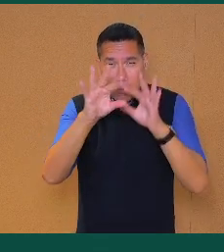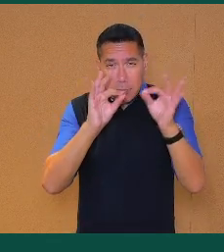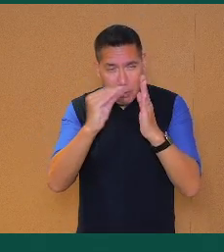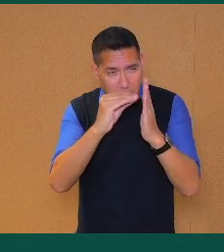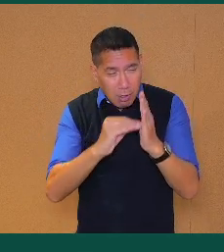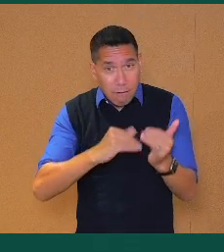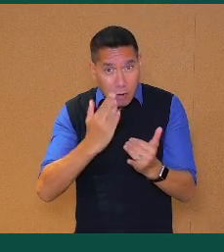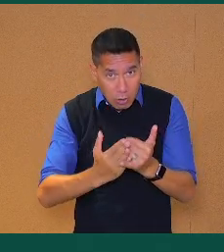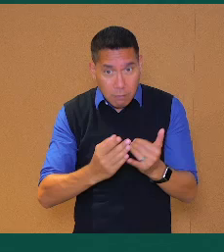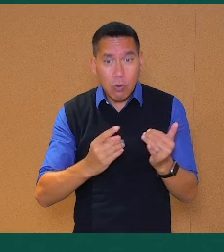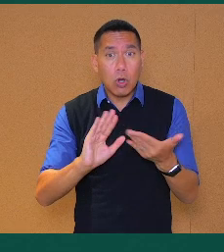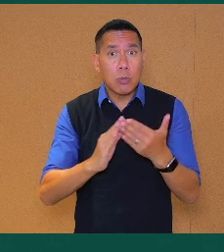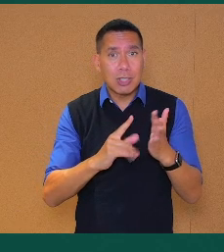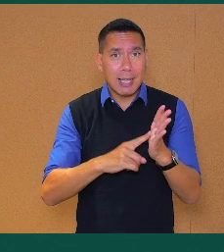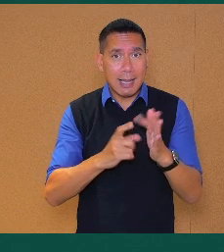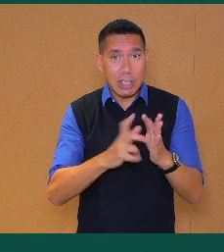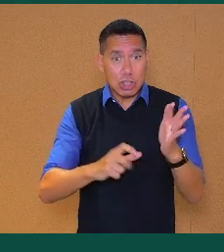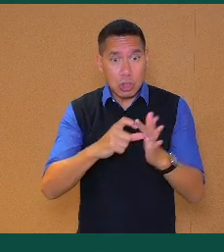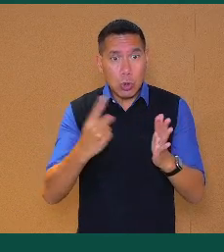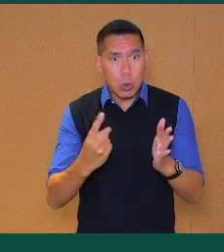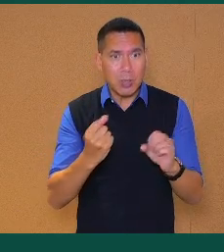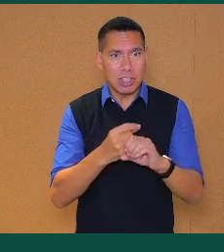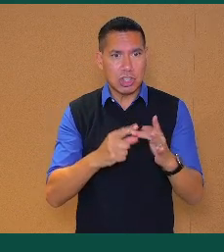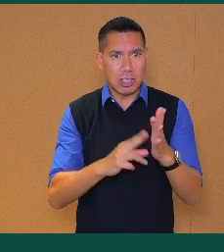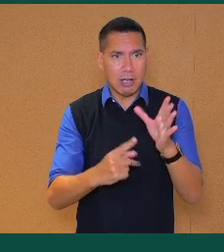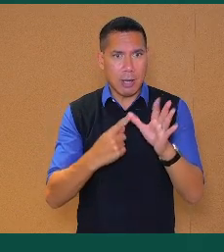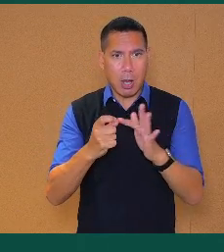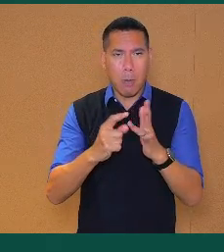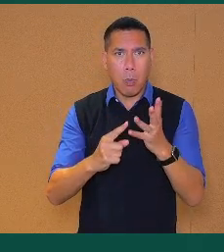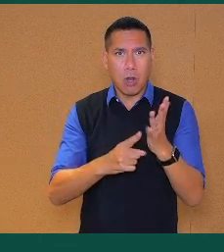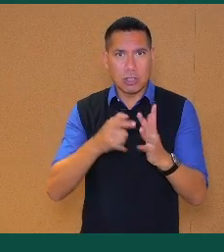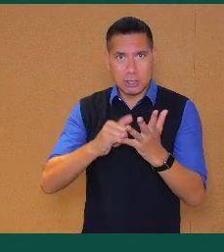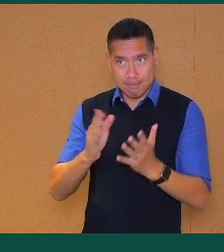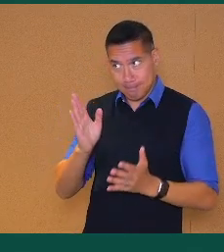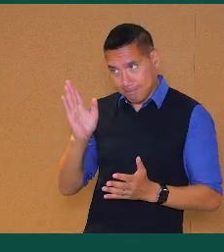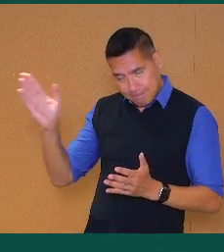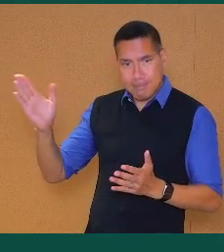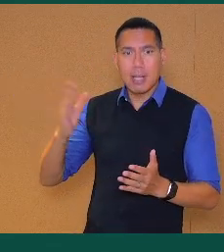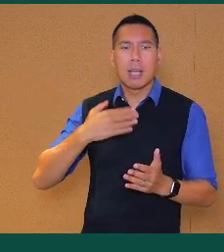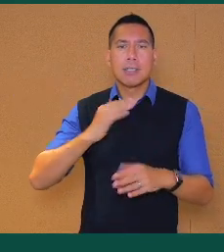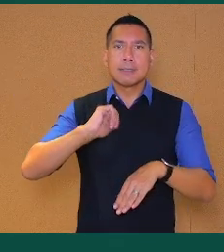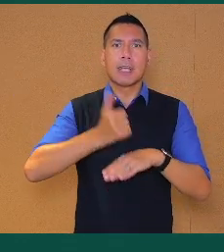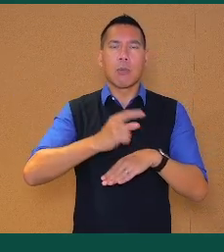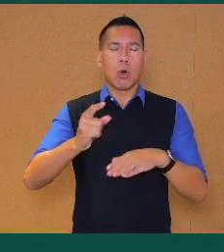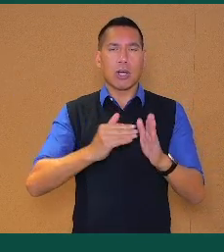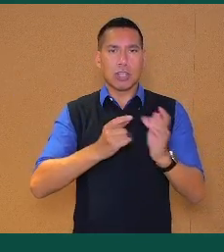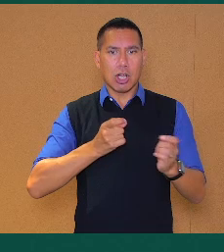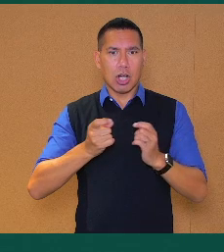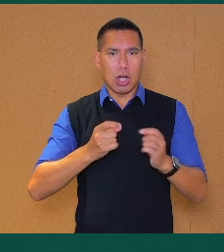Community Legend Award are... Gina Poulos. Gina Poulos is the